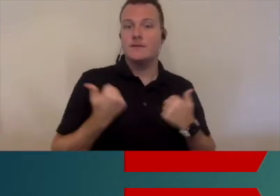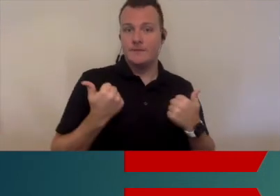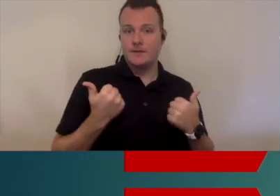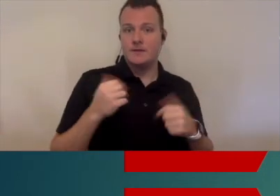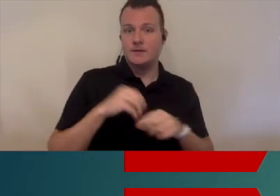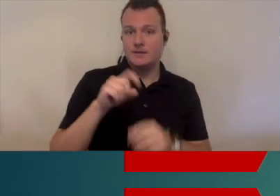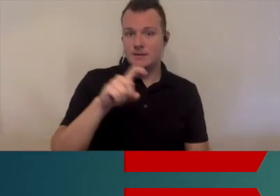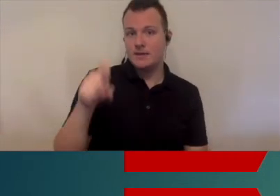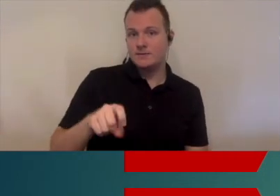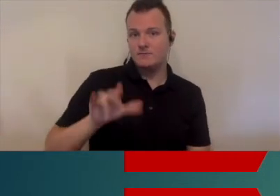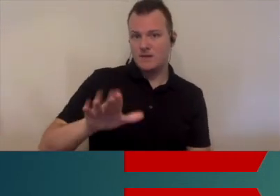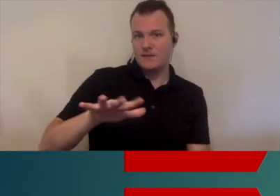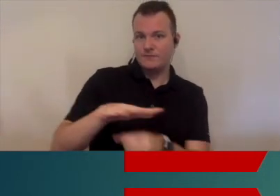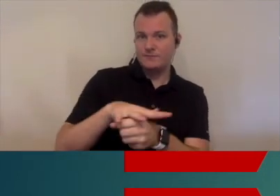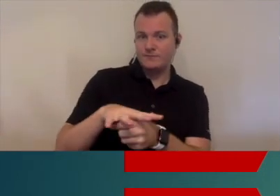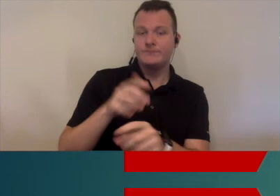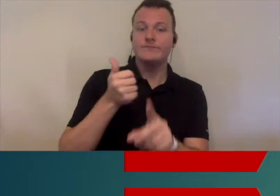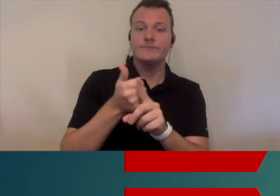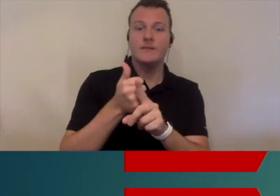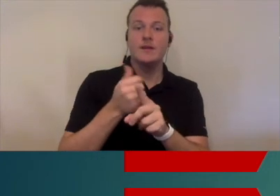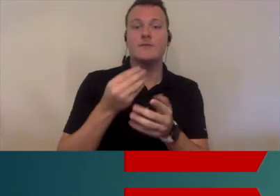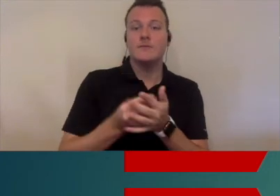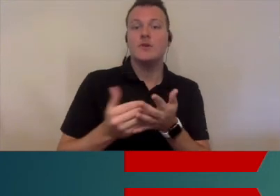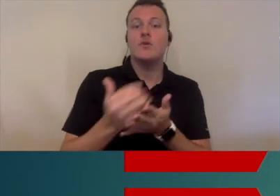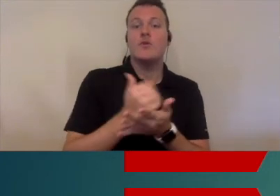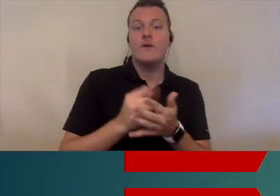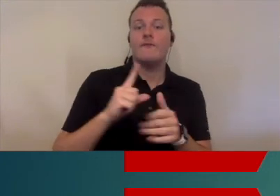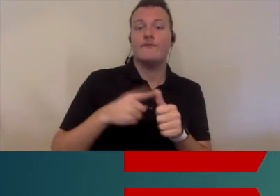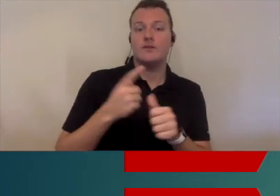would be living in Texas, and she was making more money as a first year